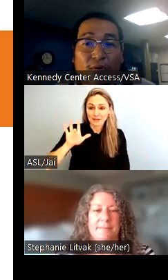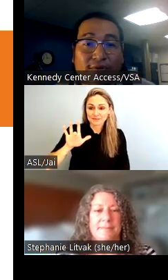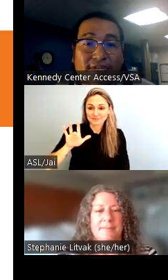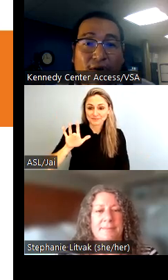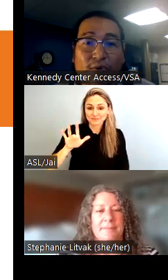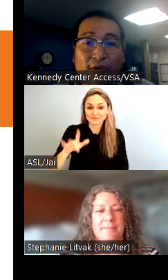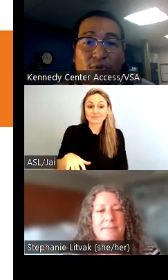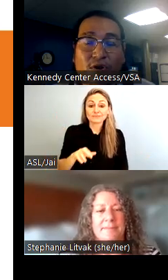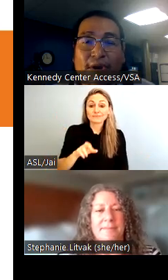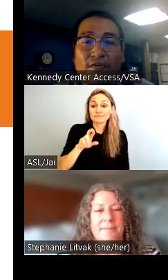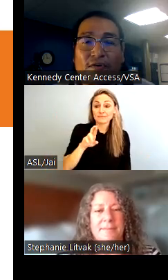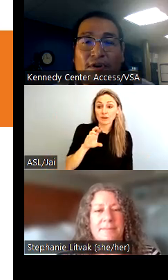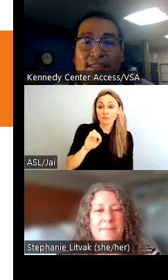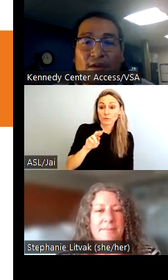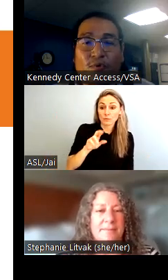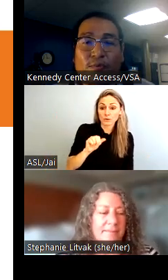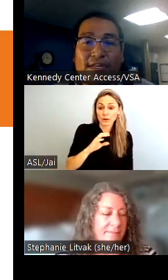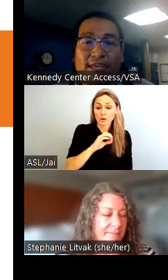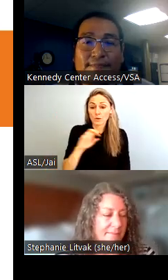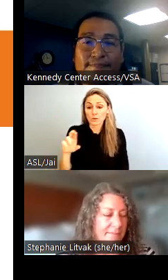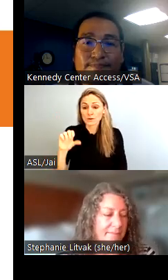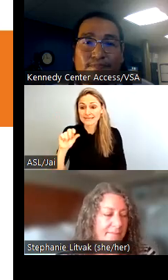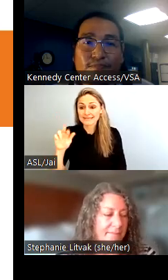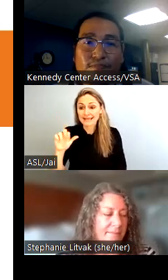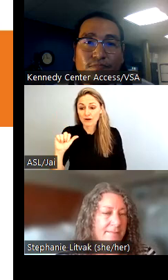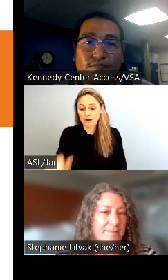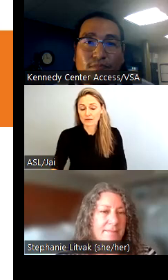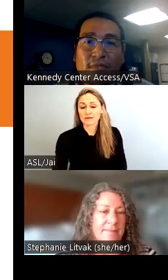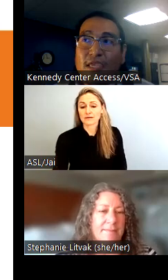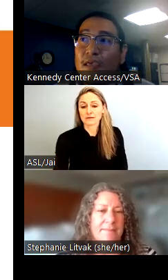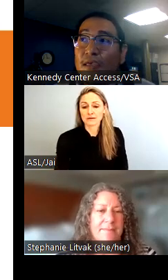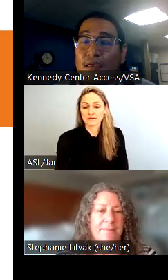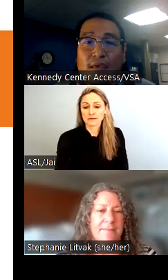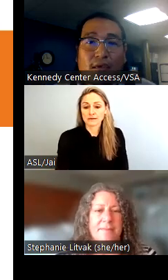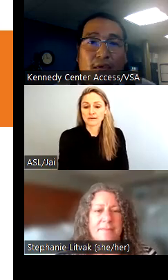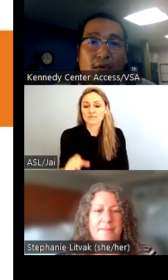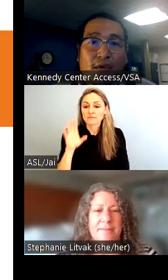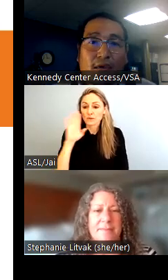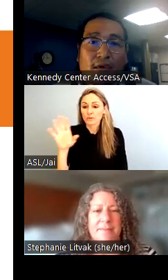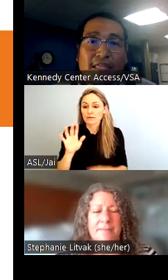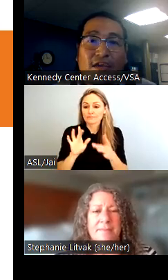Roberto or Sarah will unmute your microphone at the appropriate time.